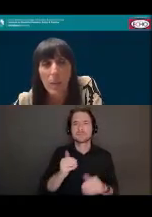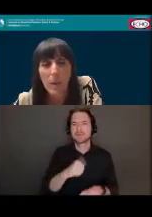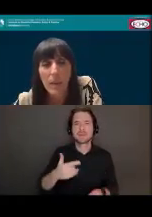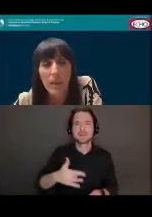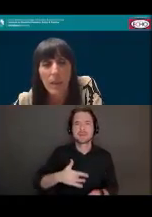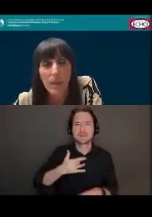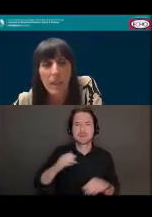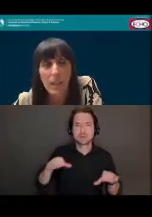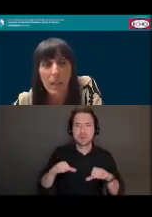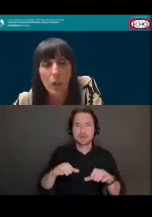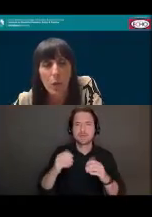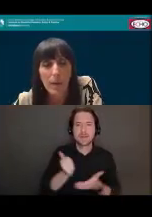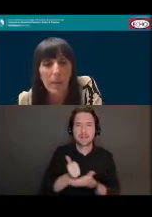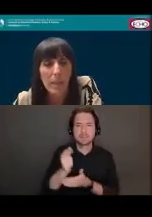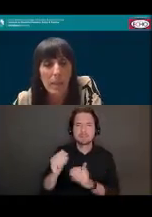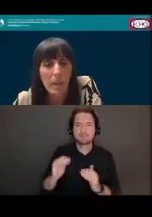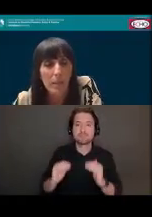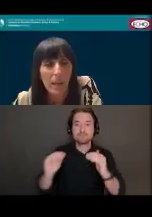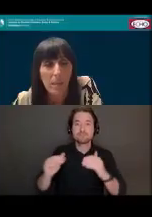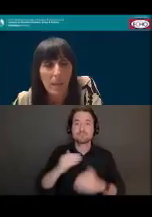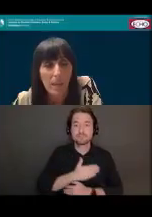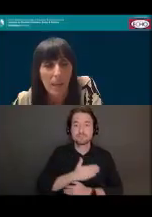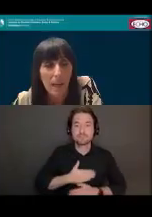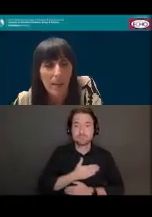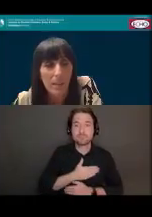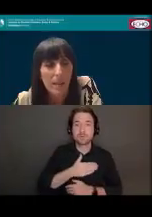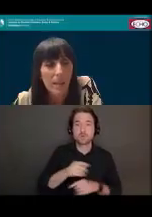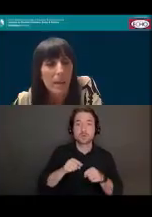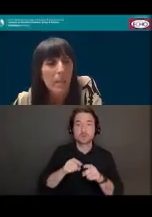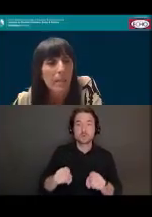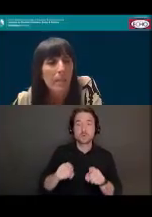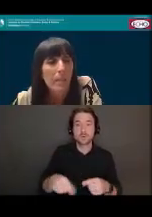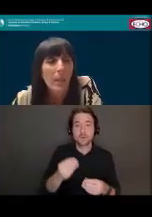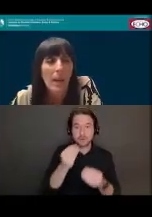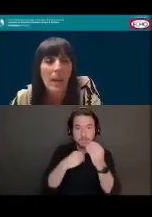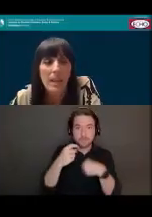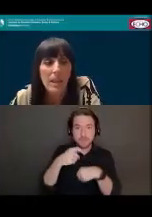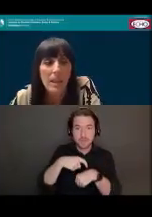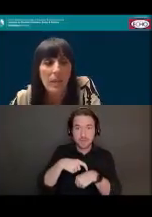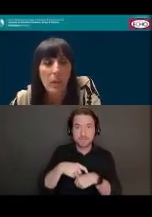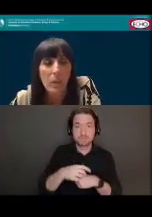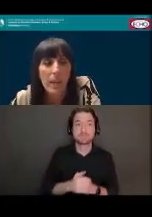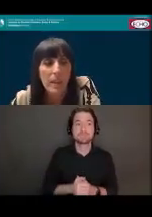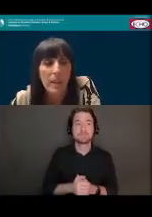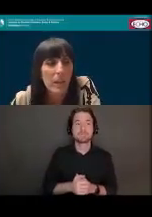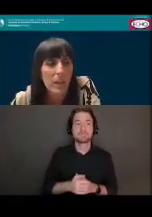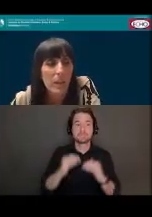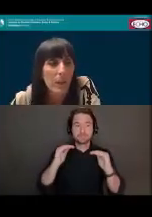with increased enjoyment around mealtimes? Ideas for ways to